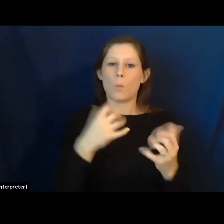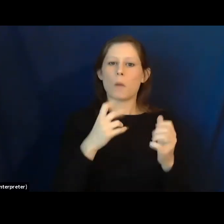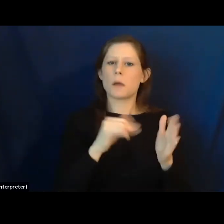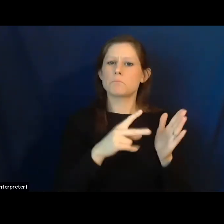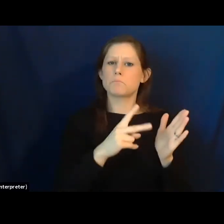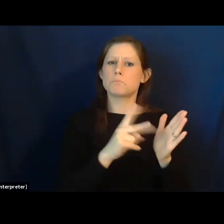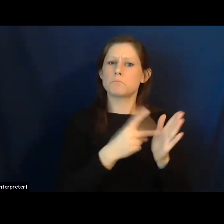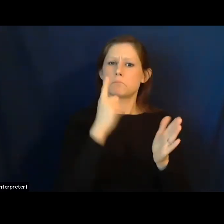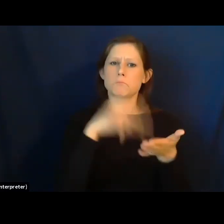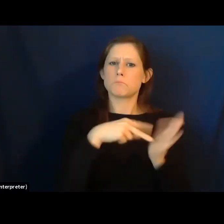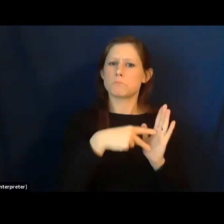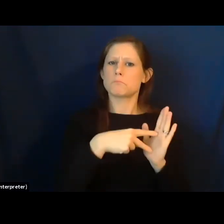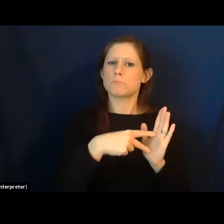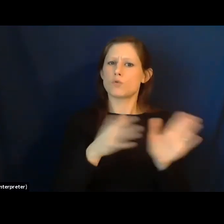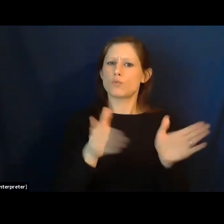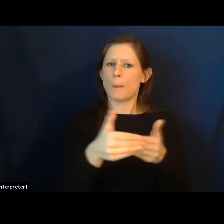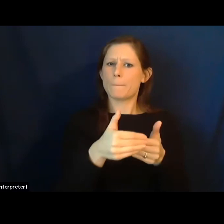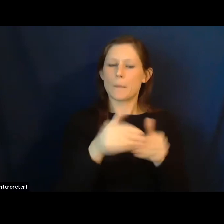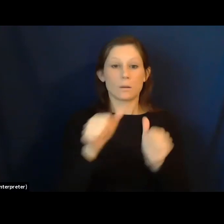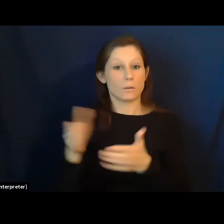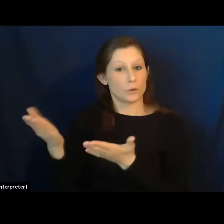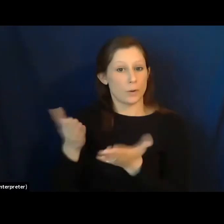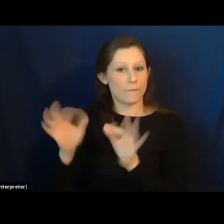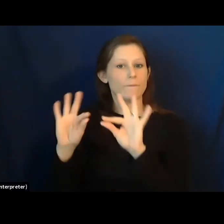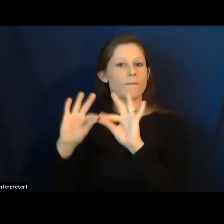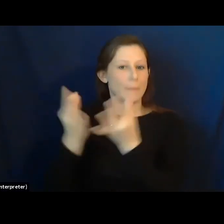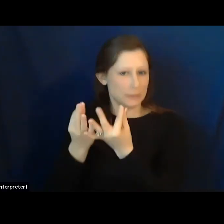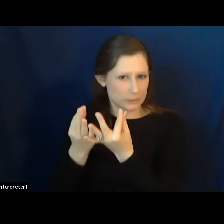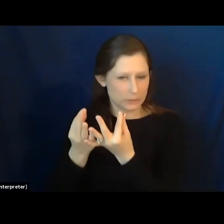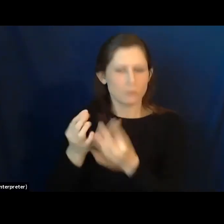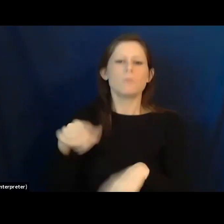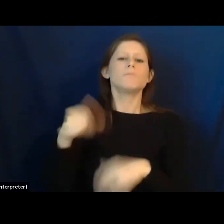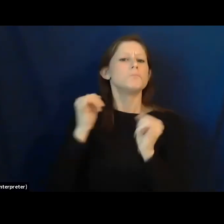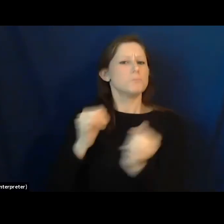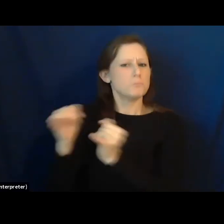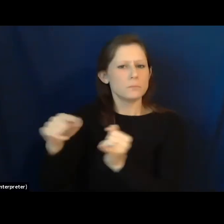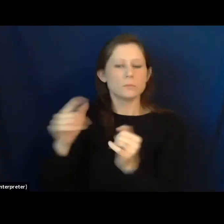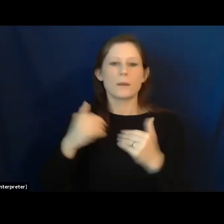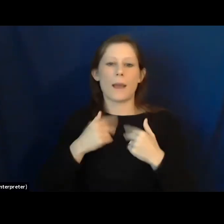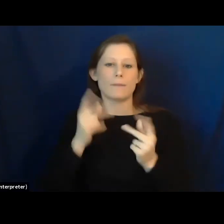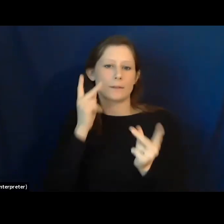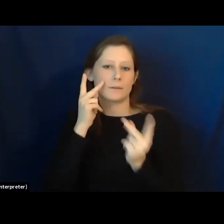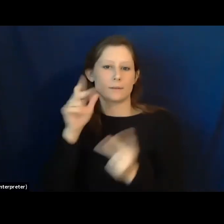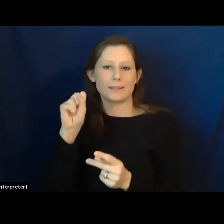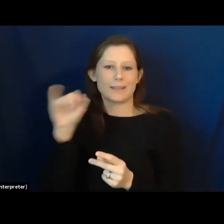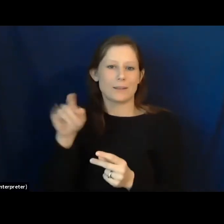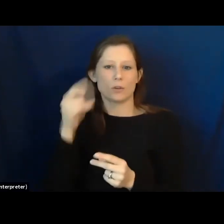to also serve families or individuals with sensory needs. So that was just really important